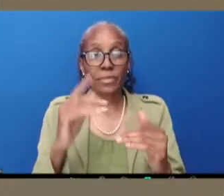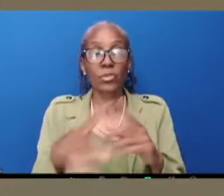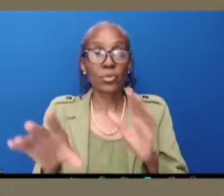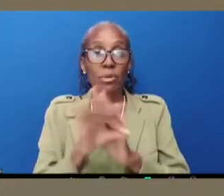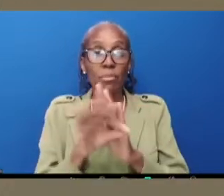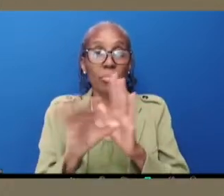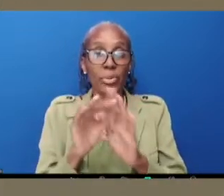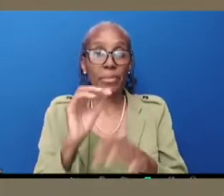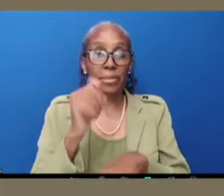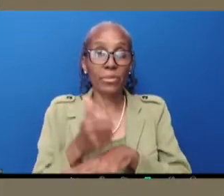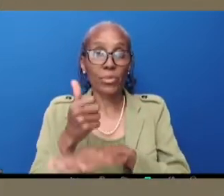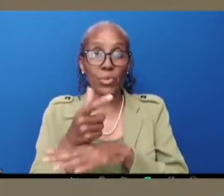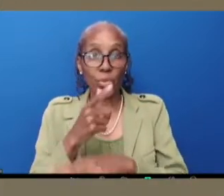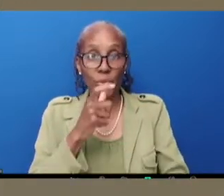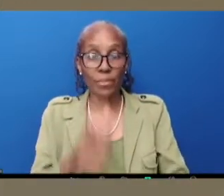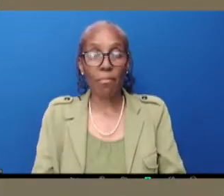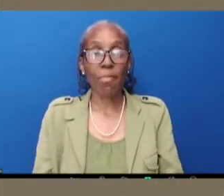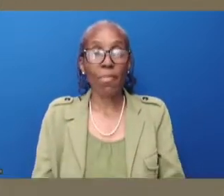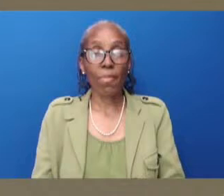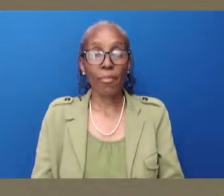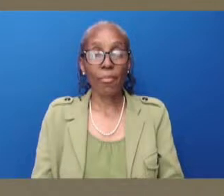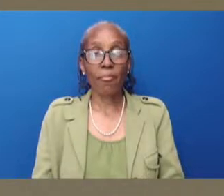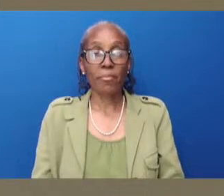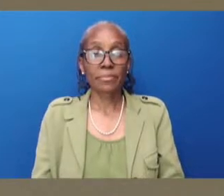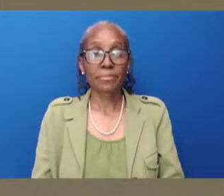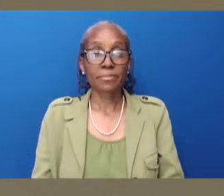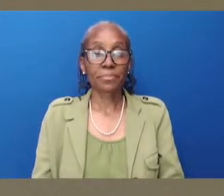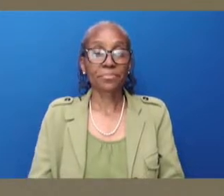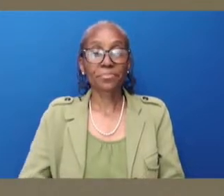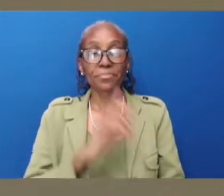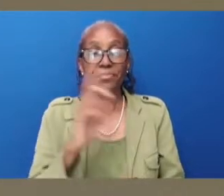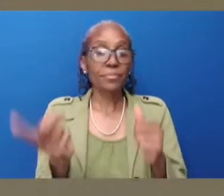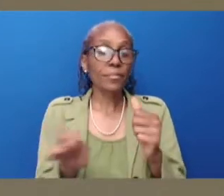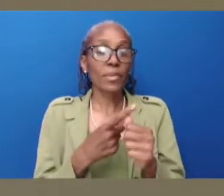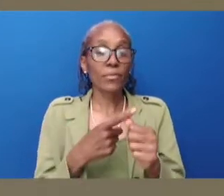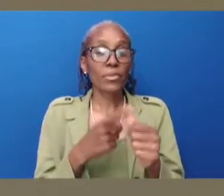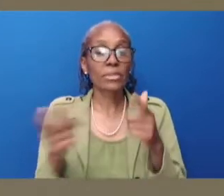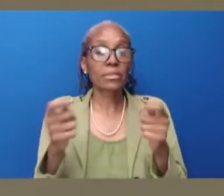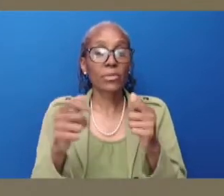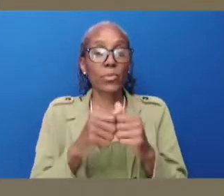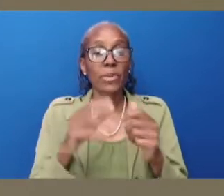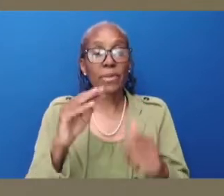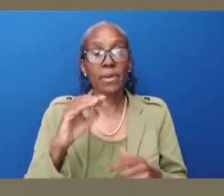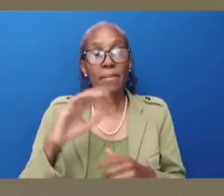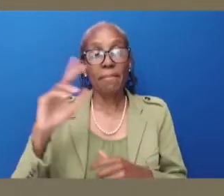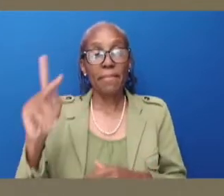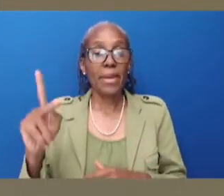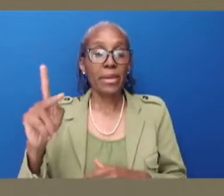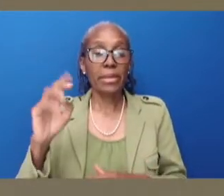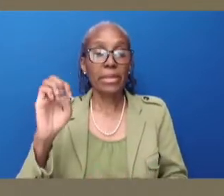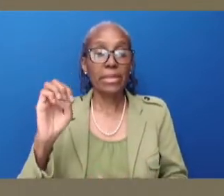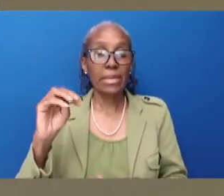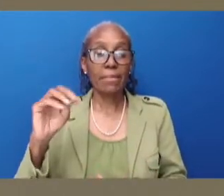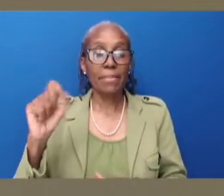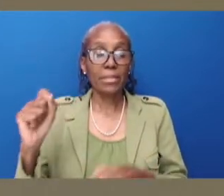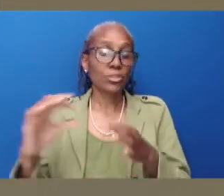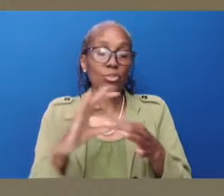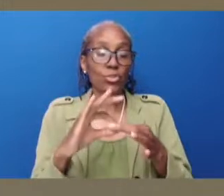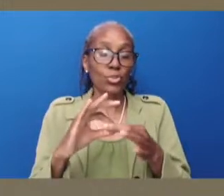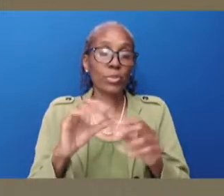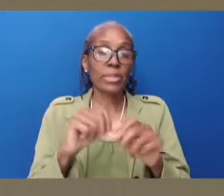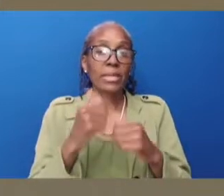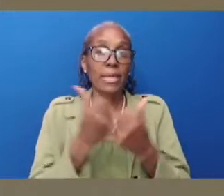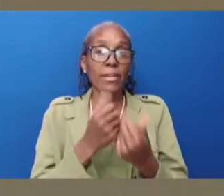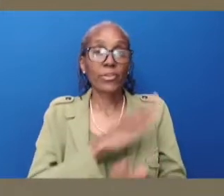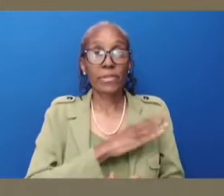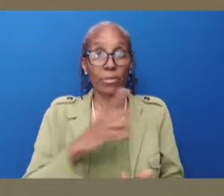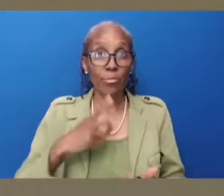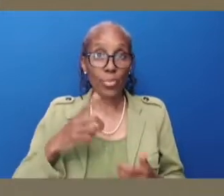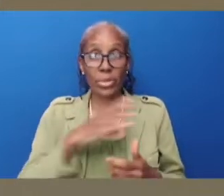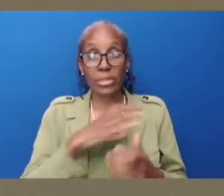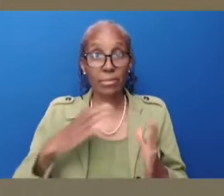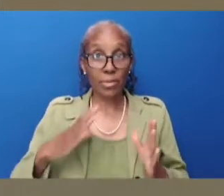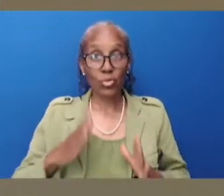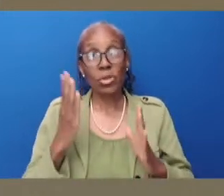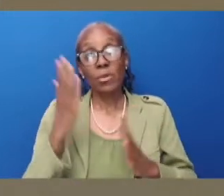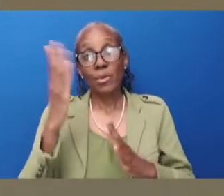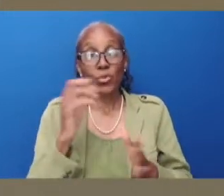AND THEN WE'RE GOING TO MOVE TO